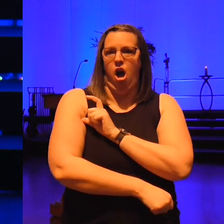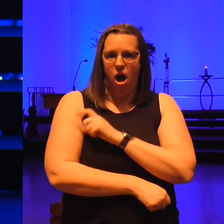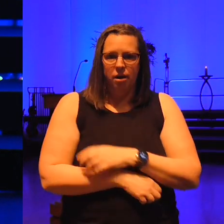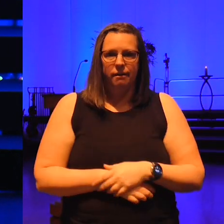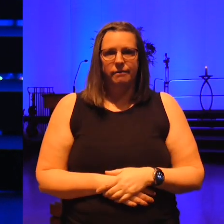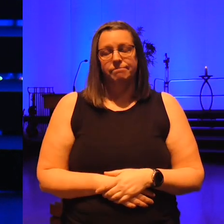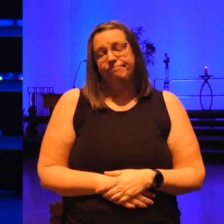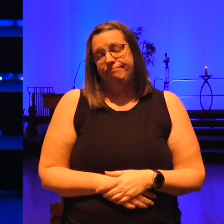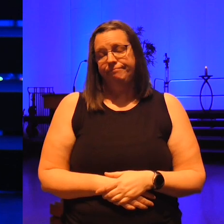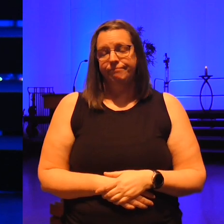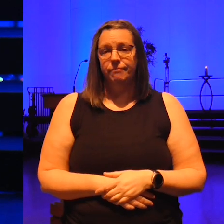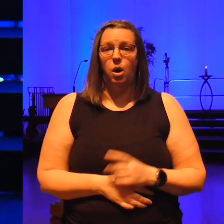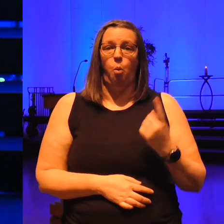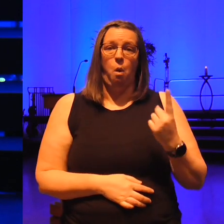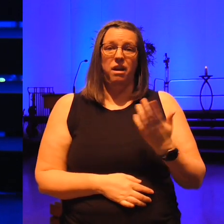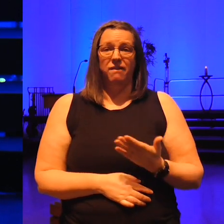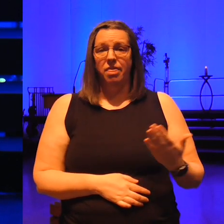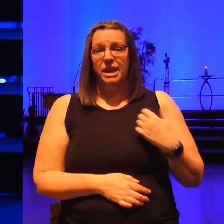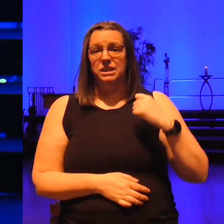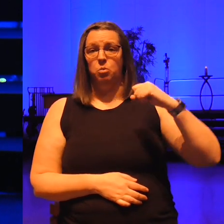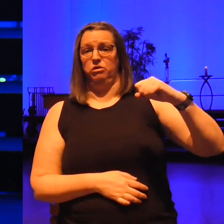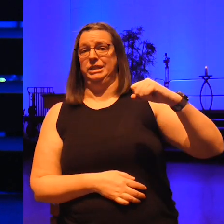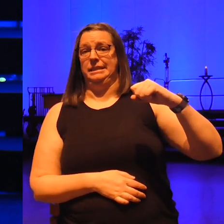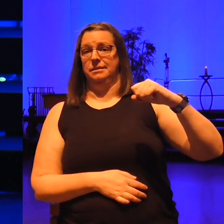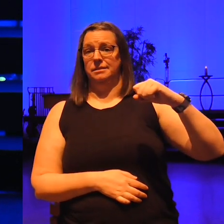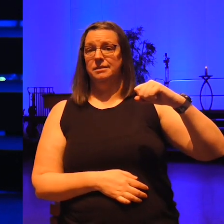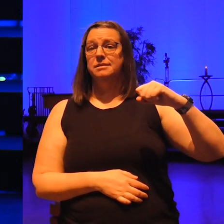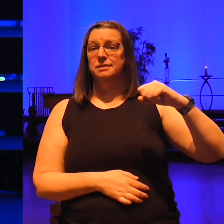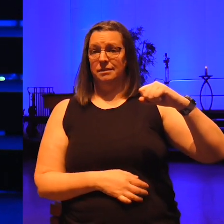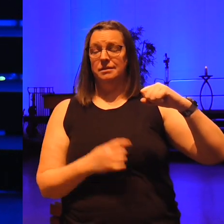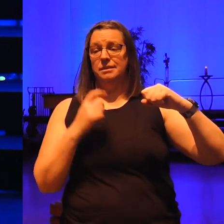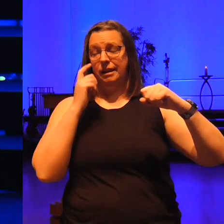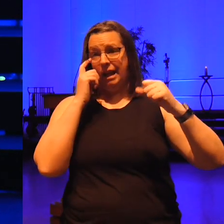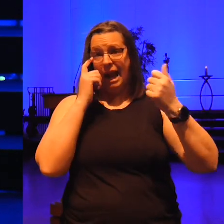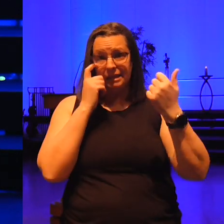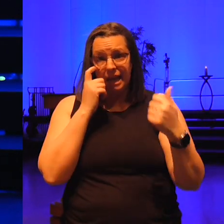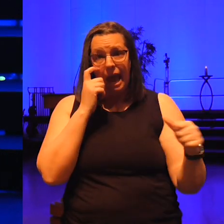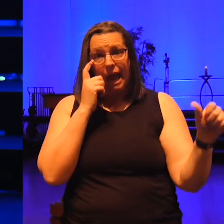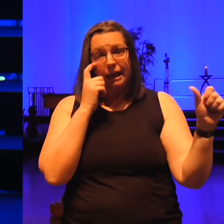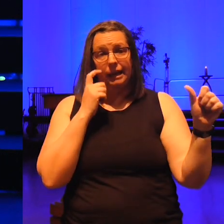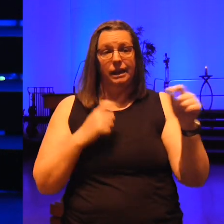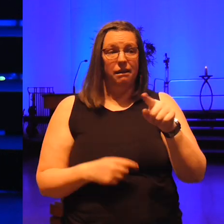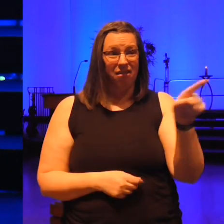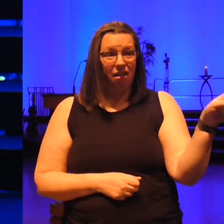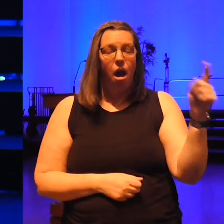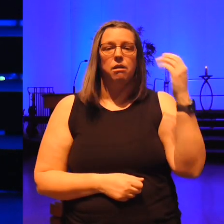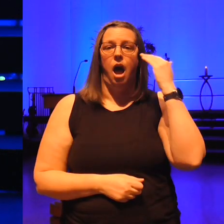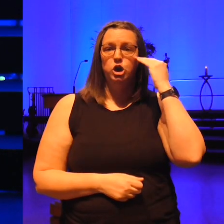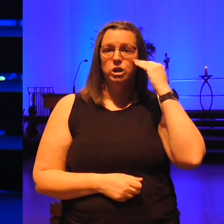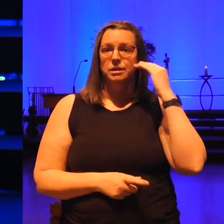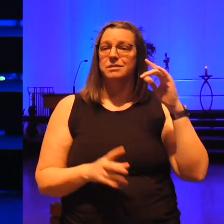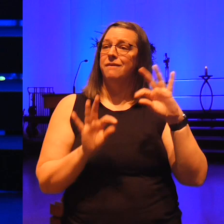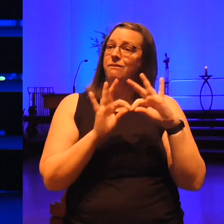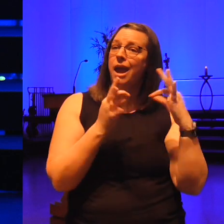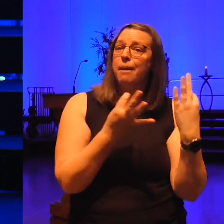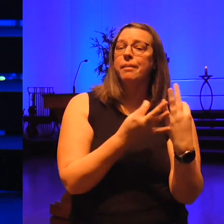must resist the most is any Consciousness in our families in our relationships in our communities